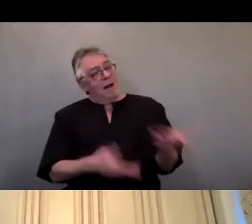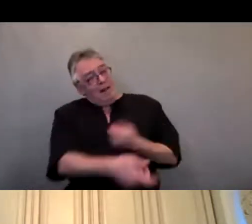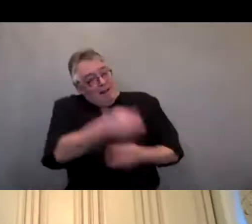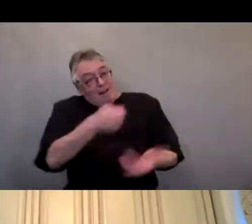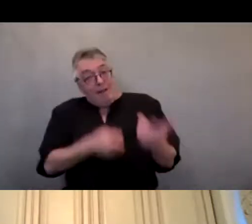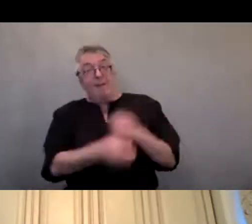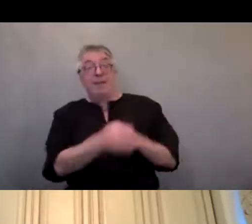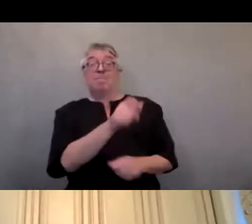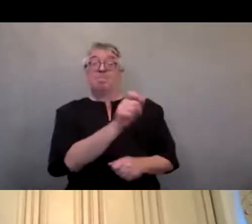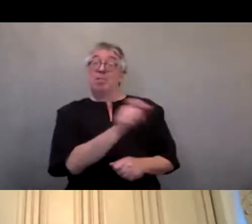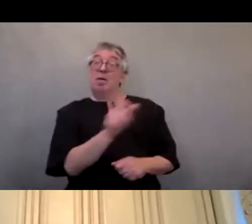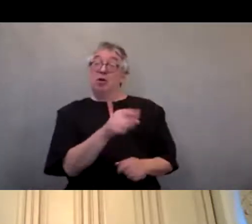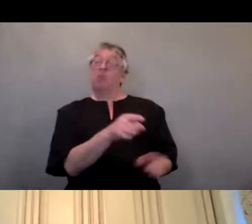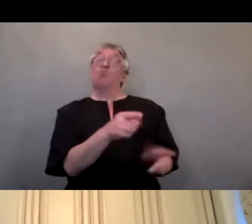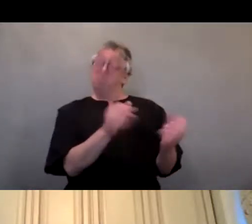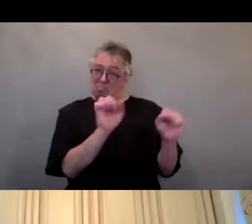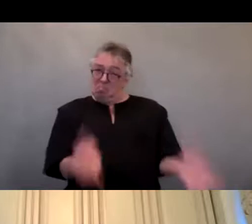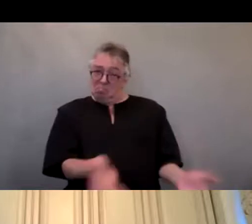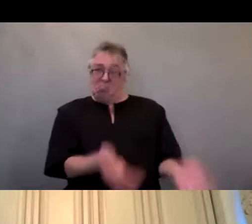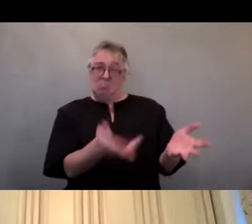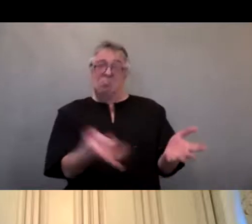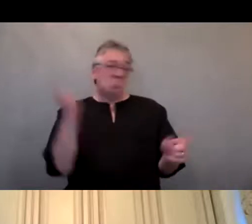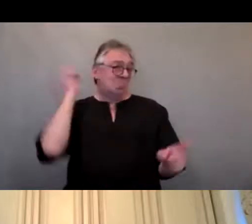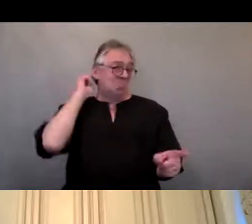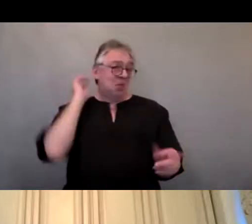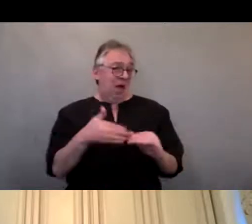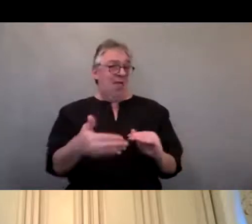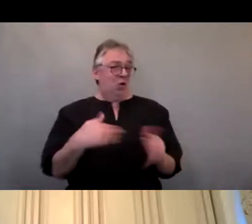hearing might be hesitant. We have to make it more appealing to